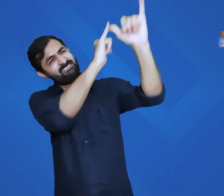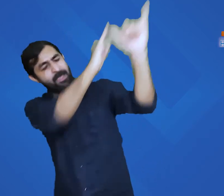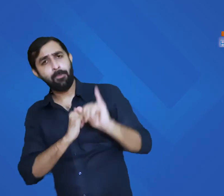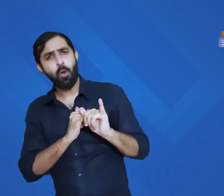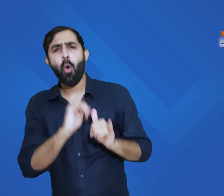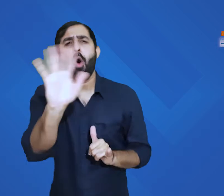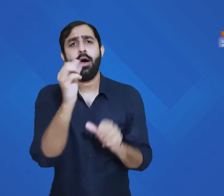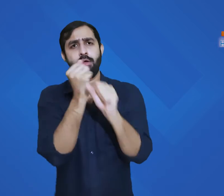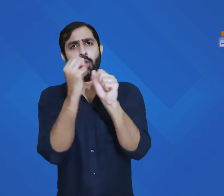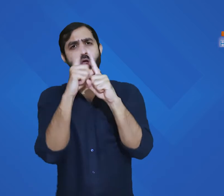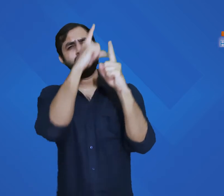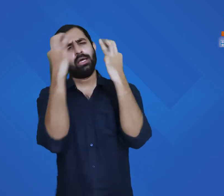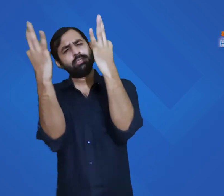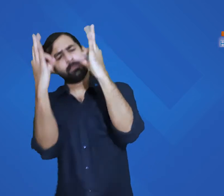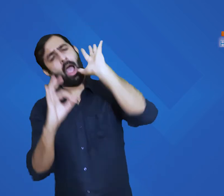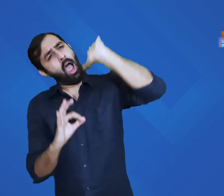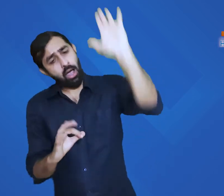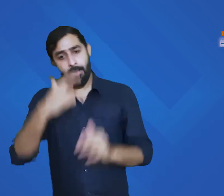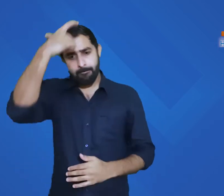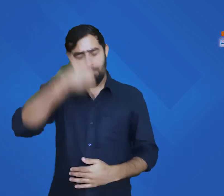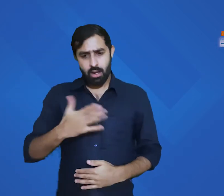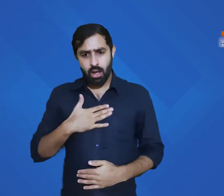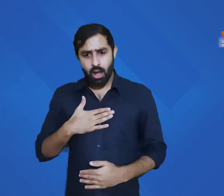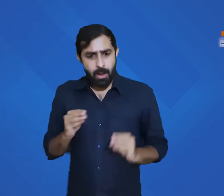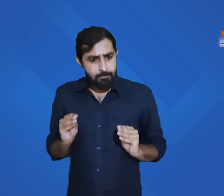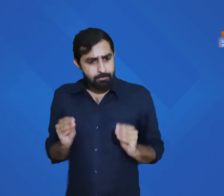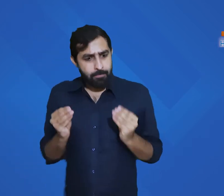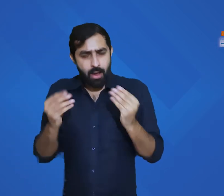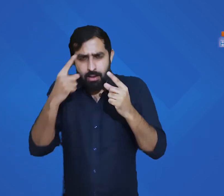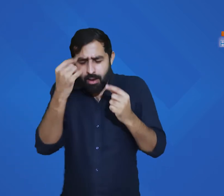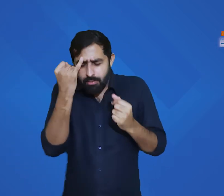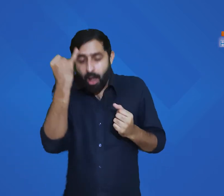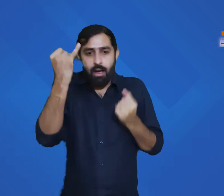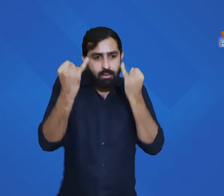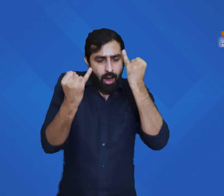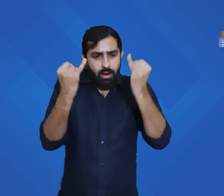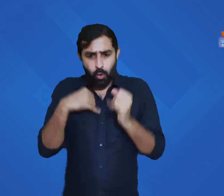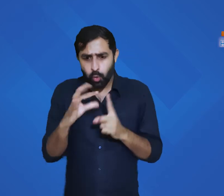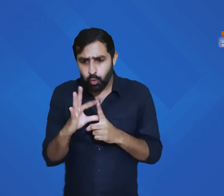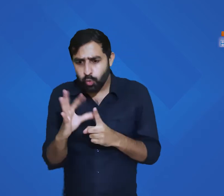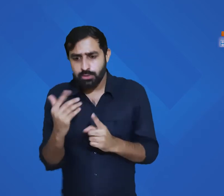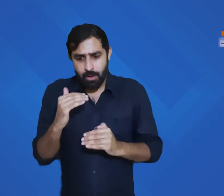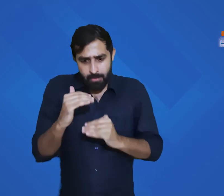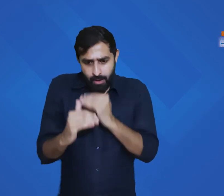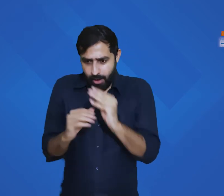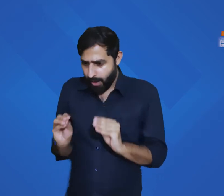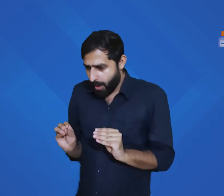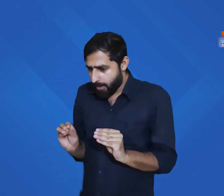This means man strives to become better, improve, grow, think, discover and evolve.